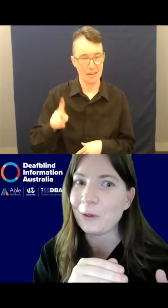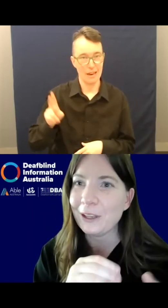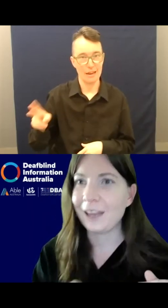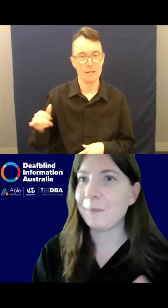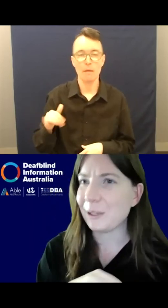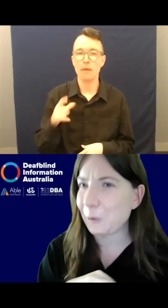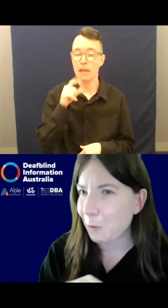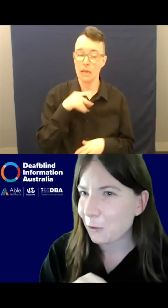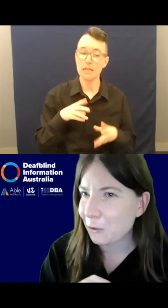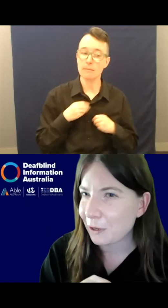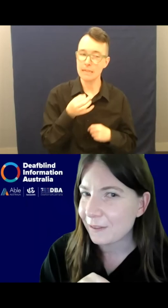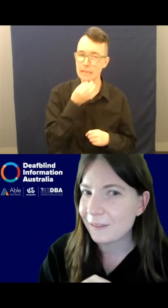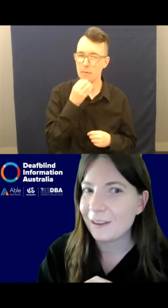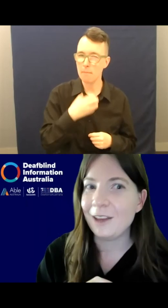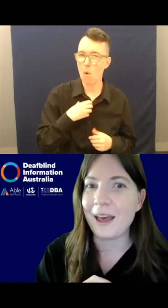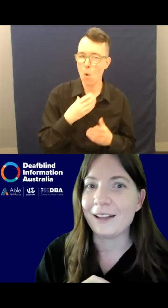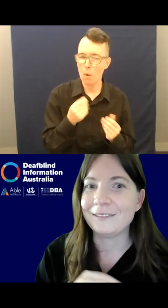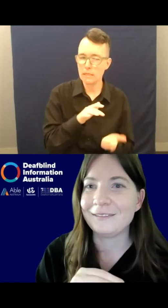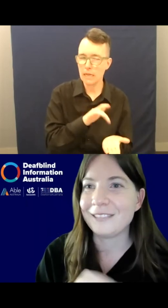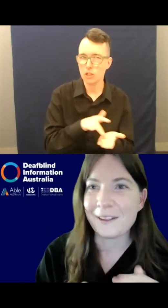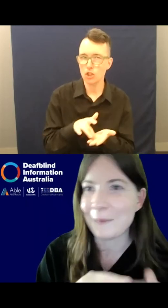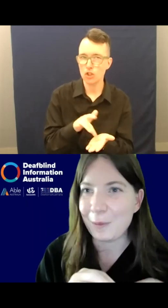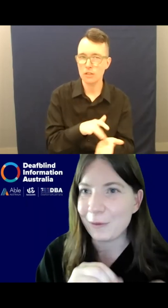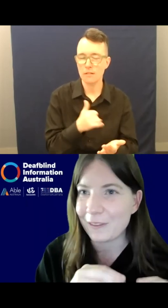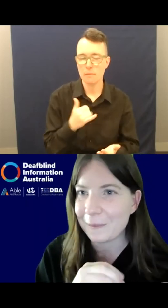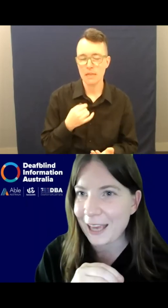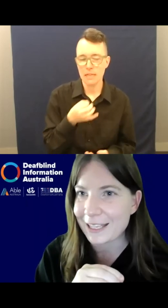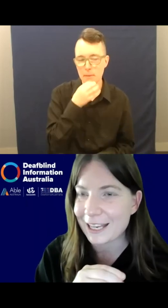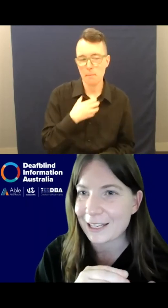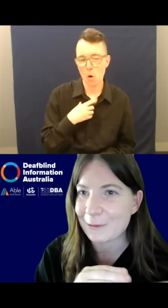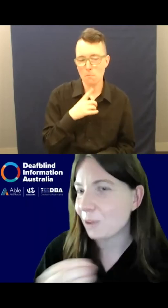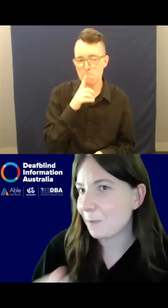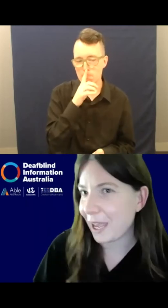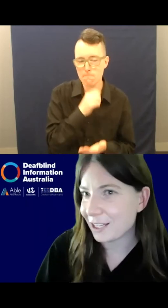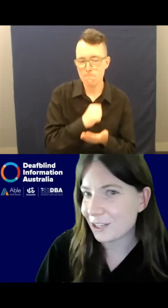And be a little bit more curious about these marbles and this paint and what the paint can do.